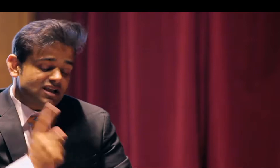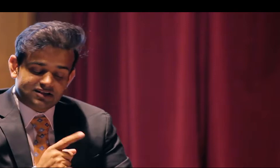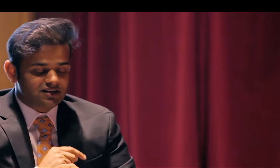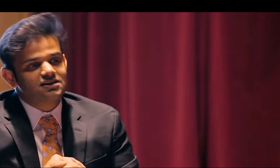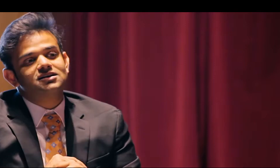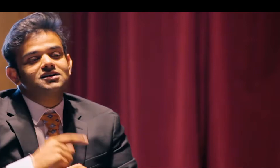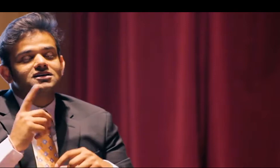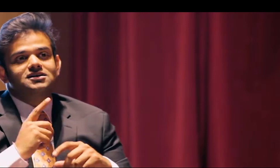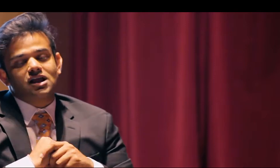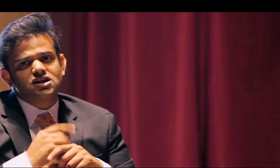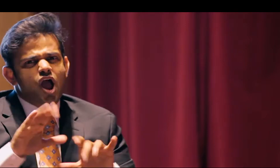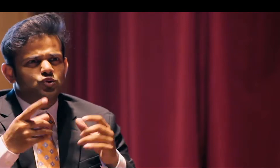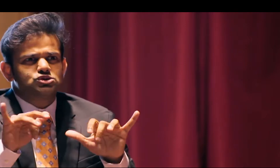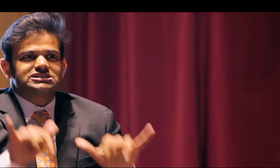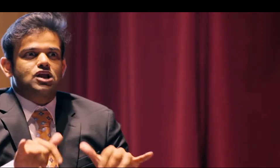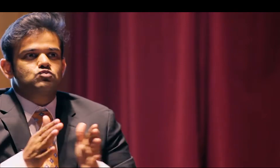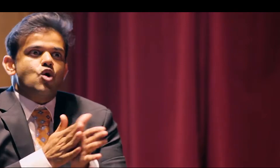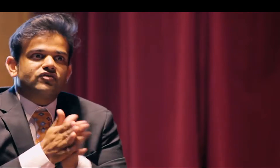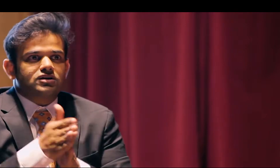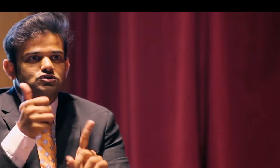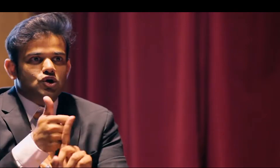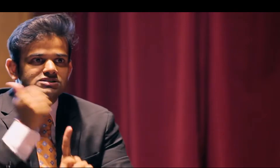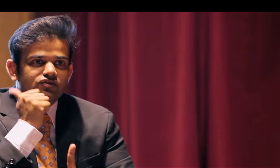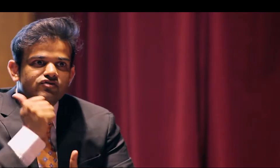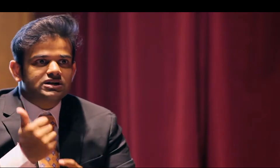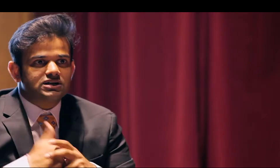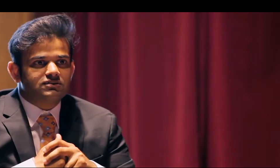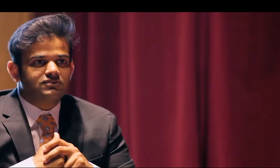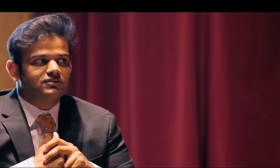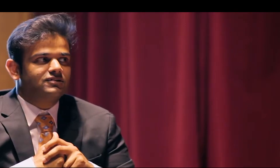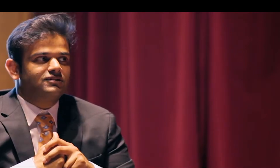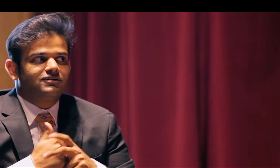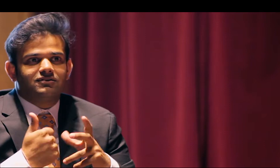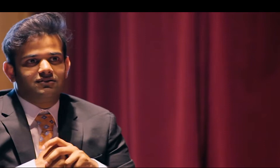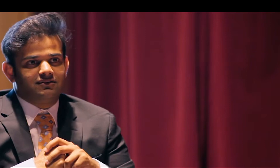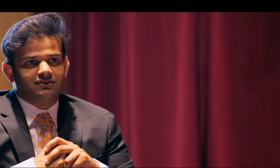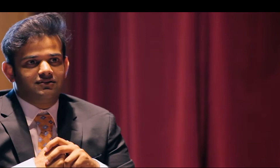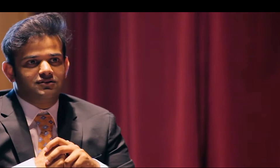[Vai] Wow, I agree wholeheartedly. So, how do you stay motivated everyday?